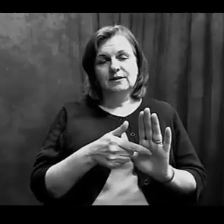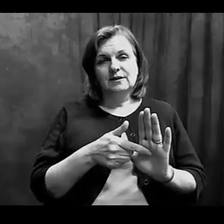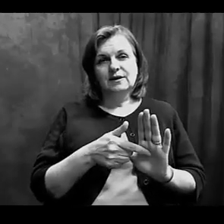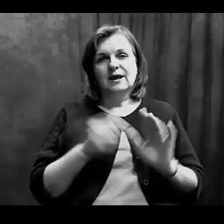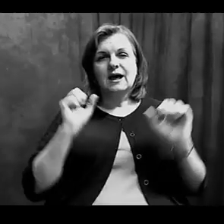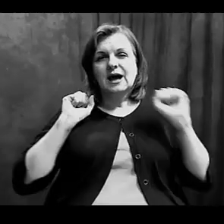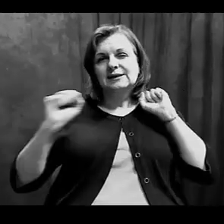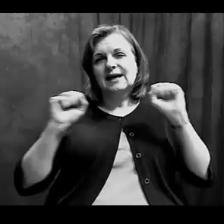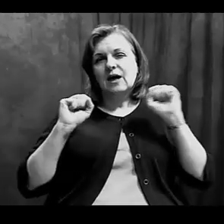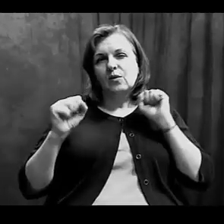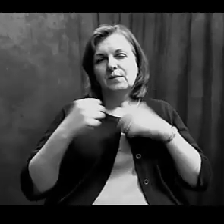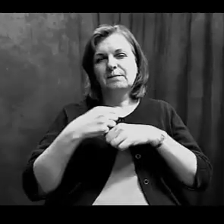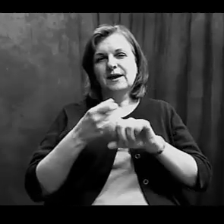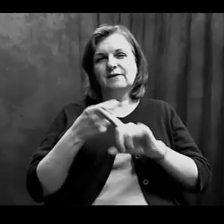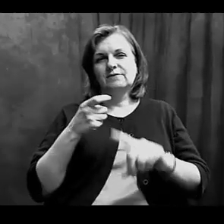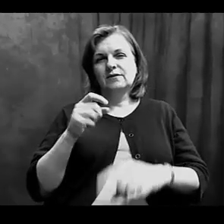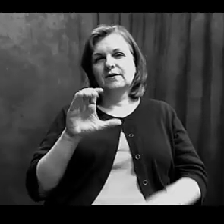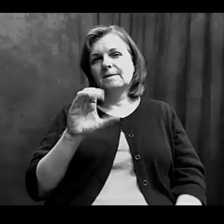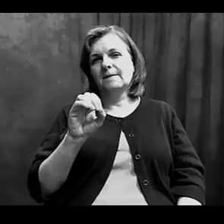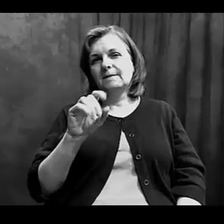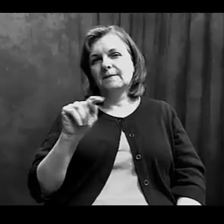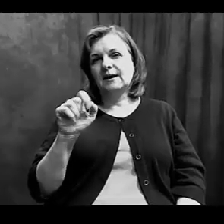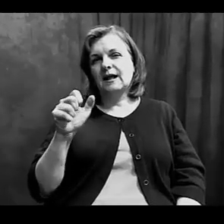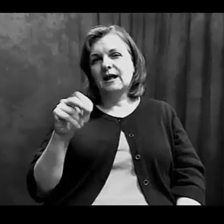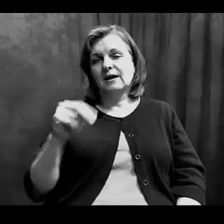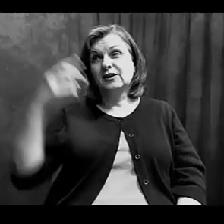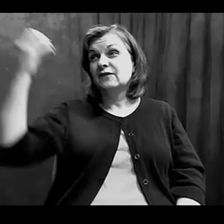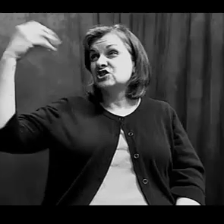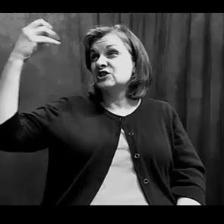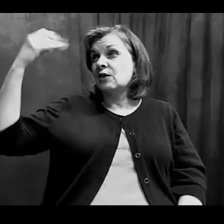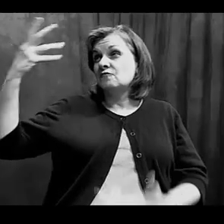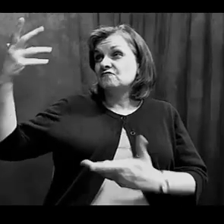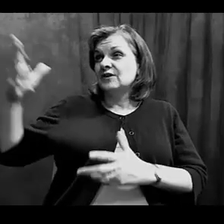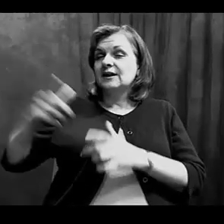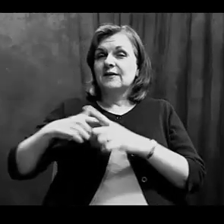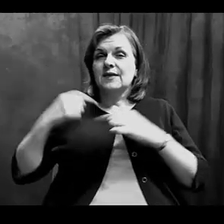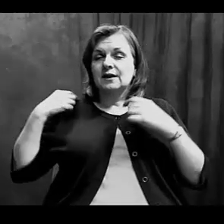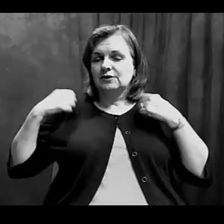would be like a cotton bath towel when you dry off after the shower in the morning you know